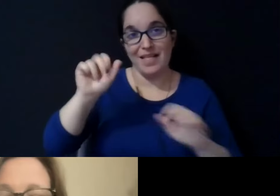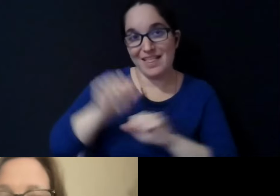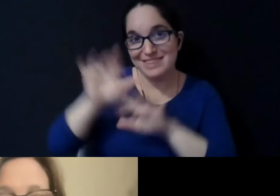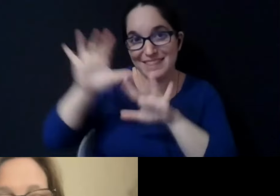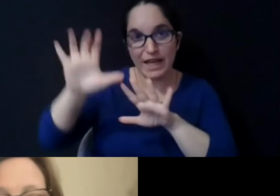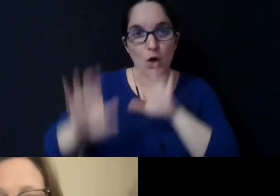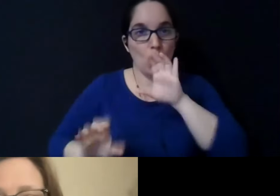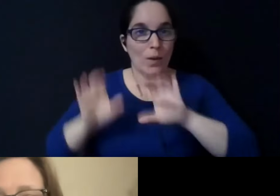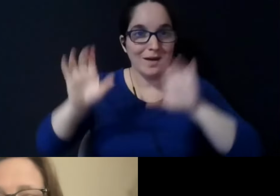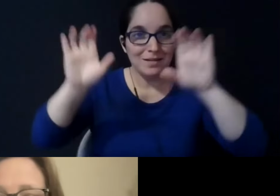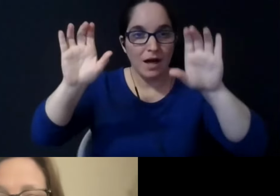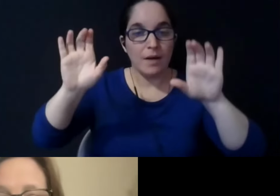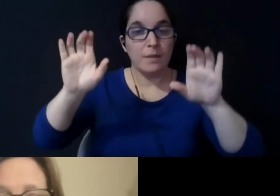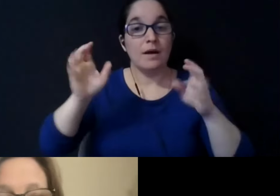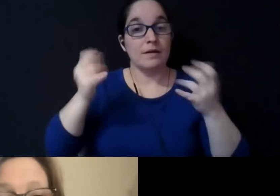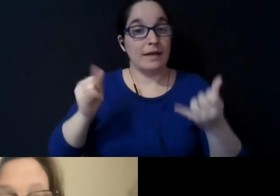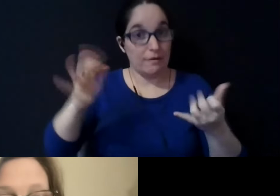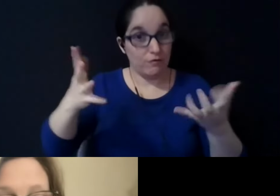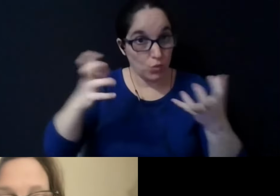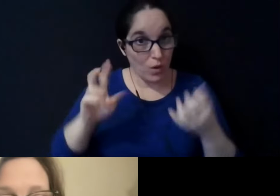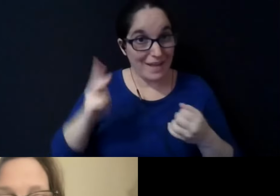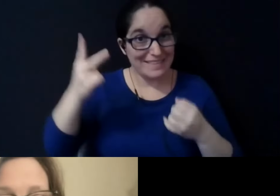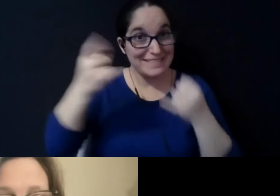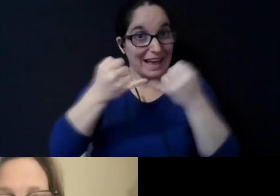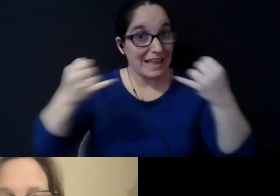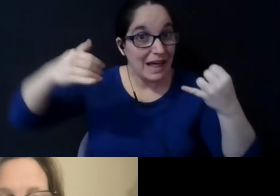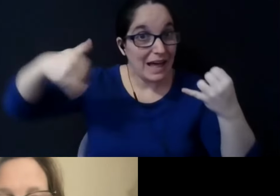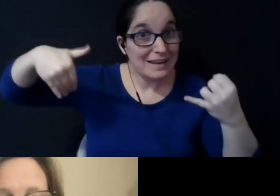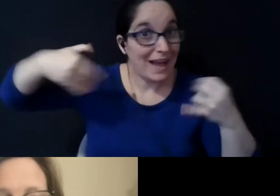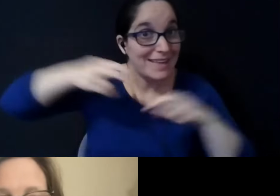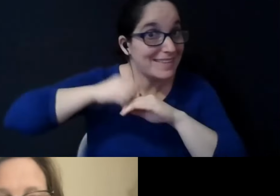you want to write a second line write it in the chat, but don't send it yet, and i'm going to tell